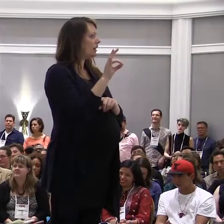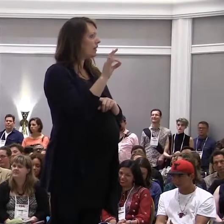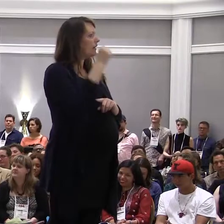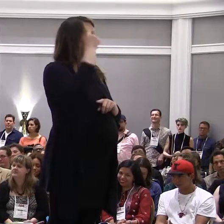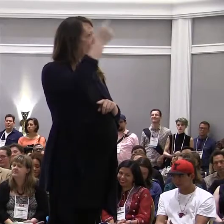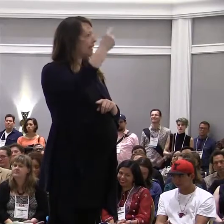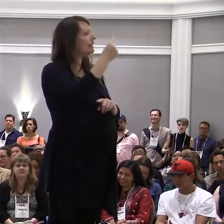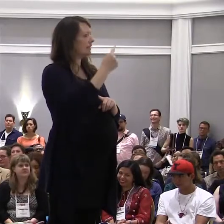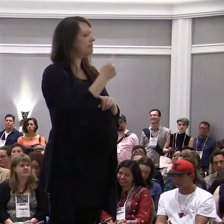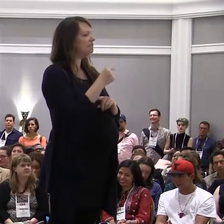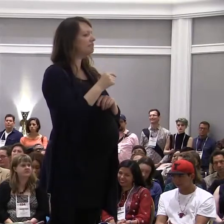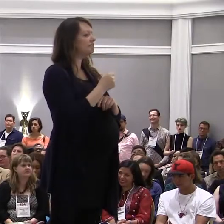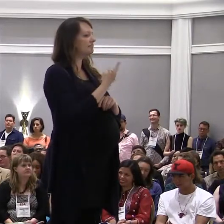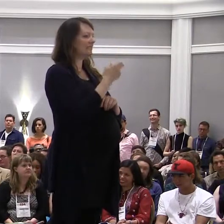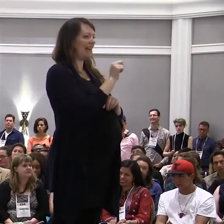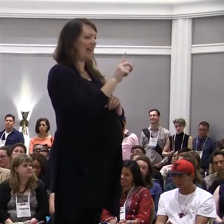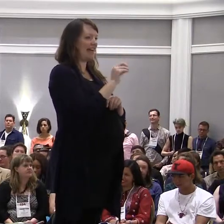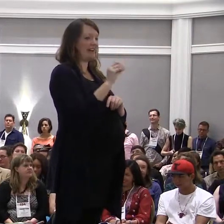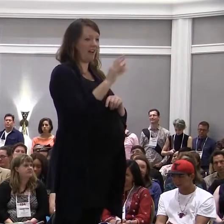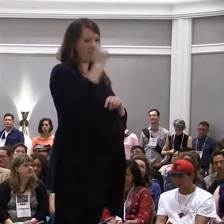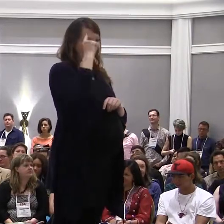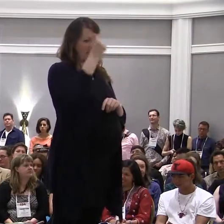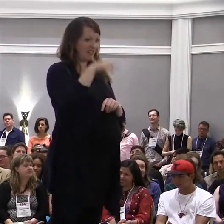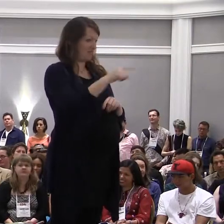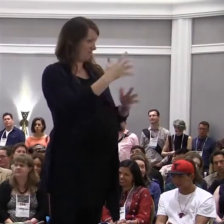And I think you all know what that is, at least a good number of you do.